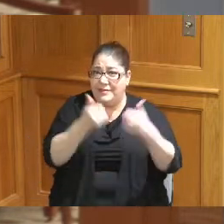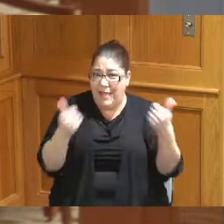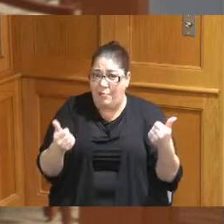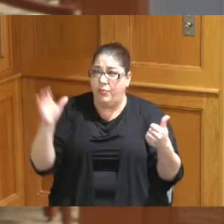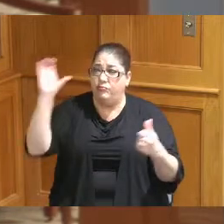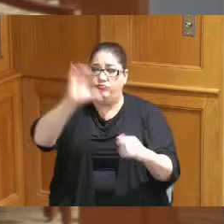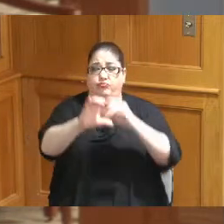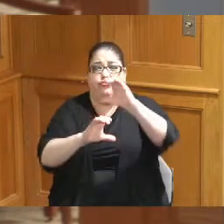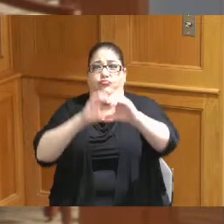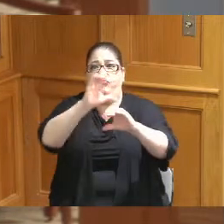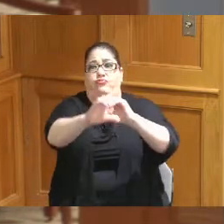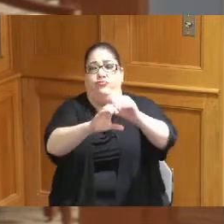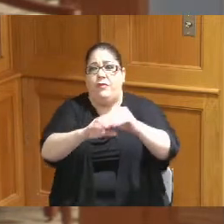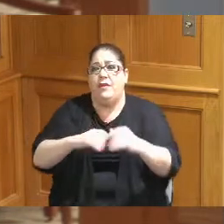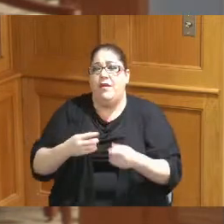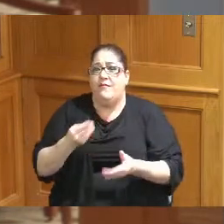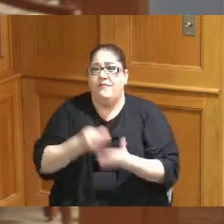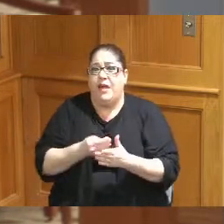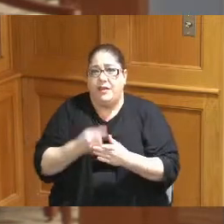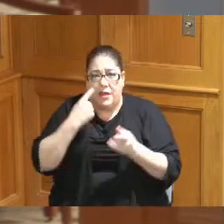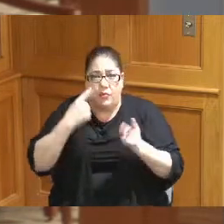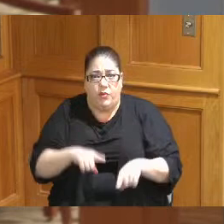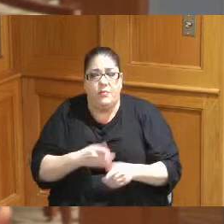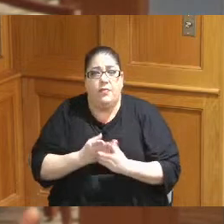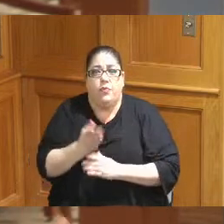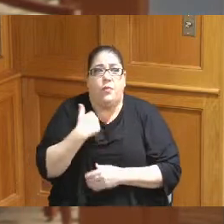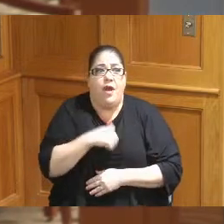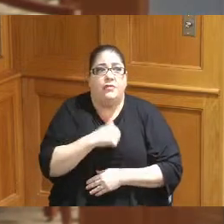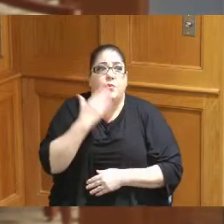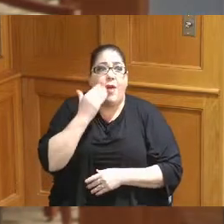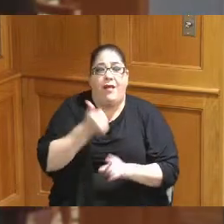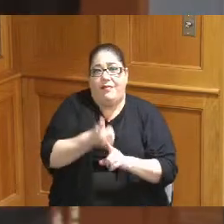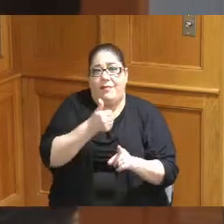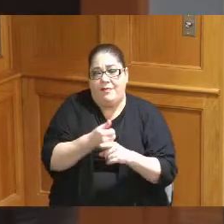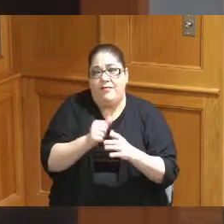funding agreements through us and that's how they have expanded their capacity